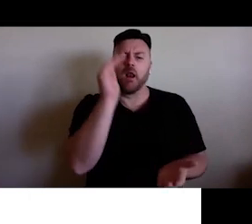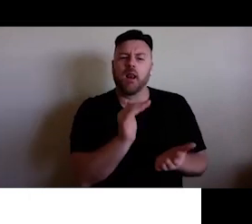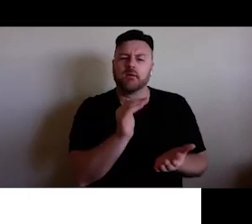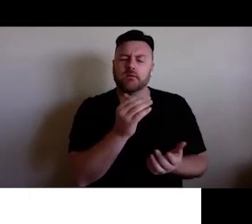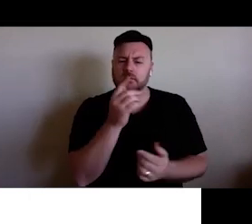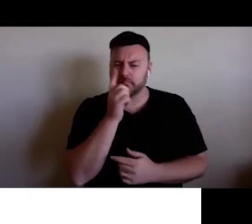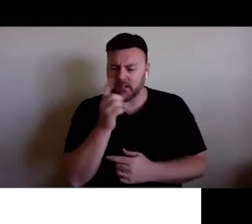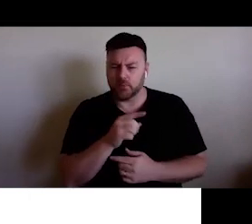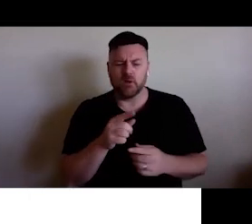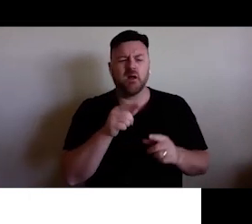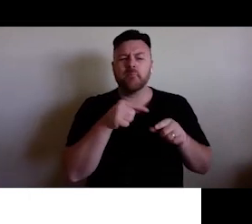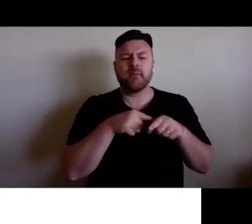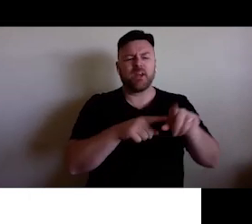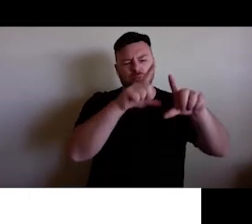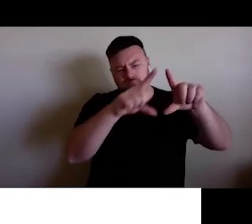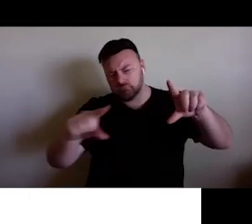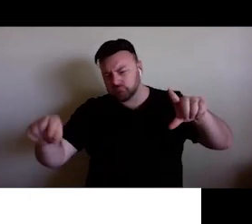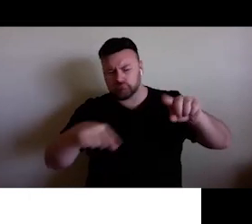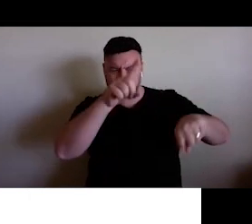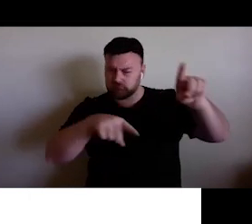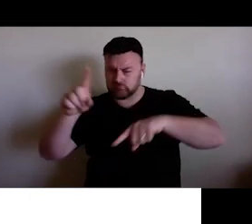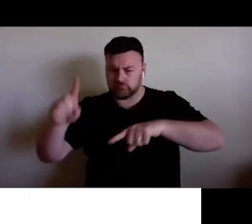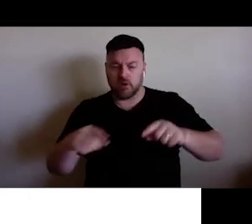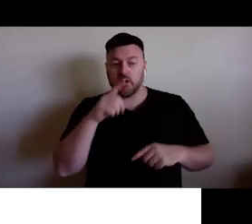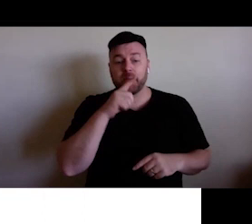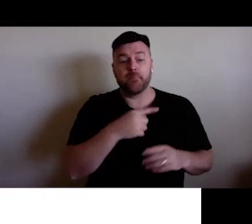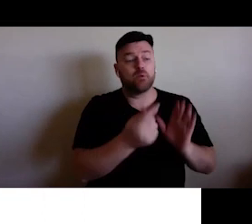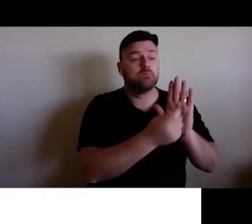four people who spent $10,000 on having lunch with Tim - who looks